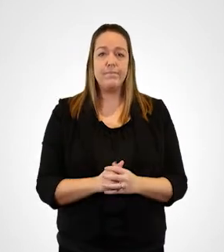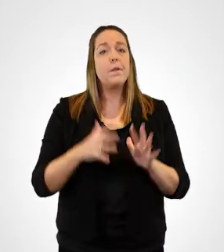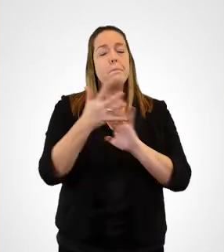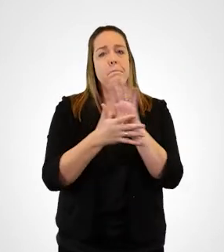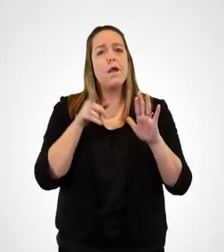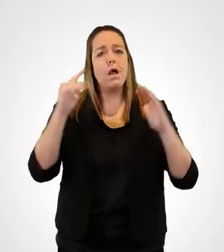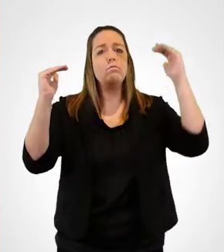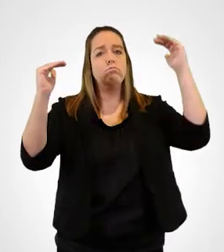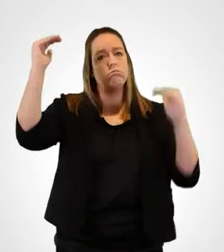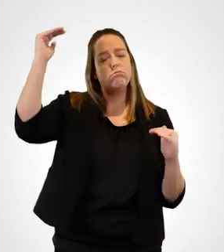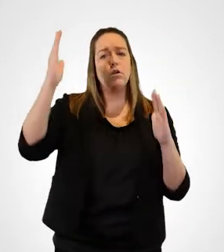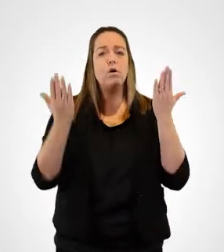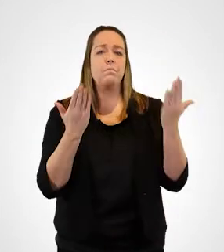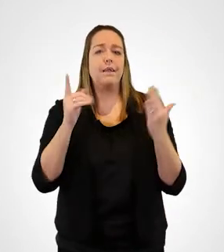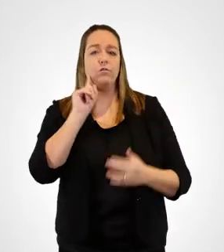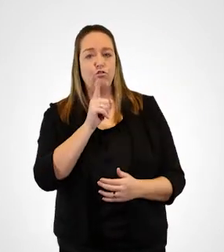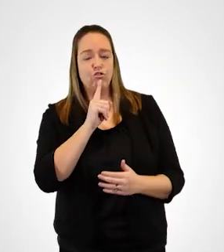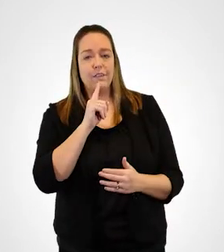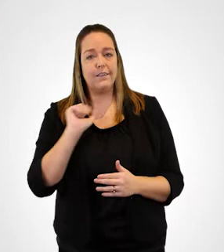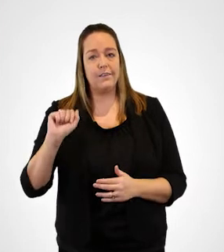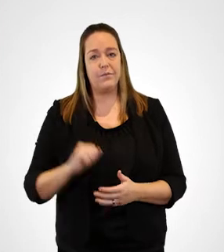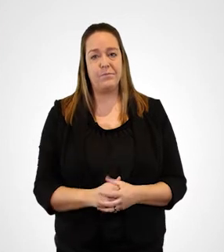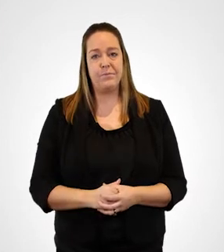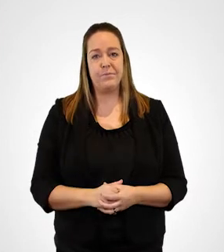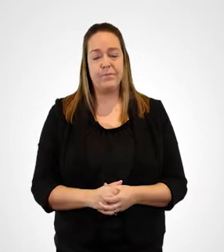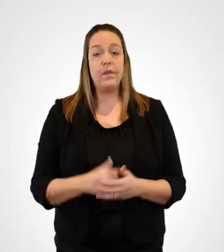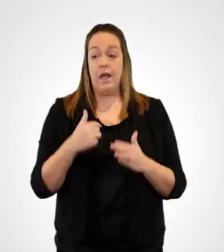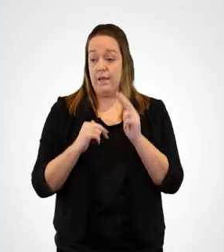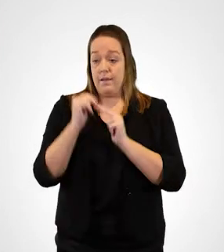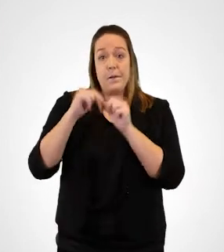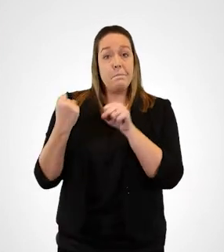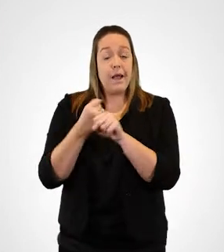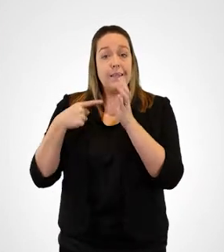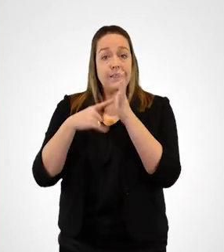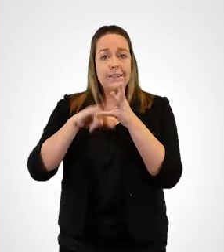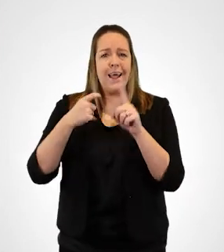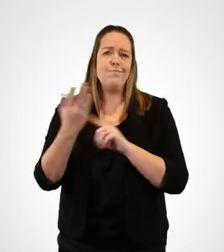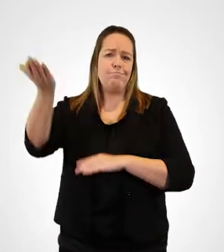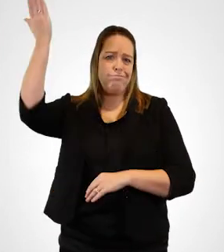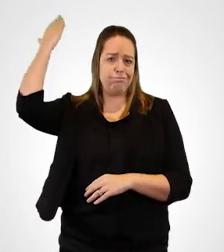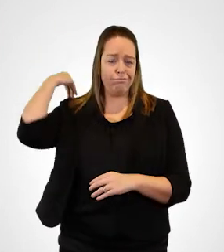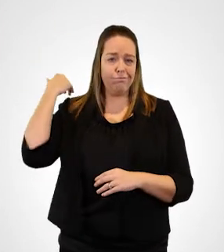so they were significantly worse at this kind of task. And since developing this task all that time ago,